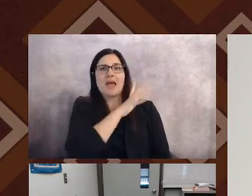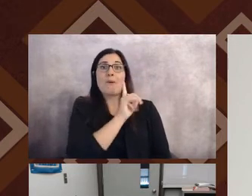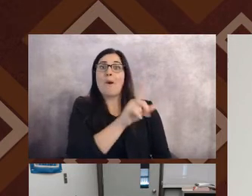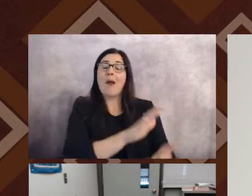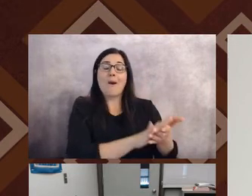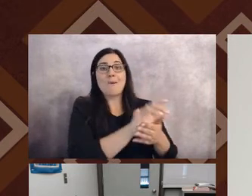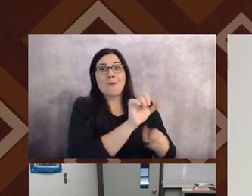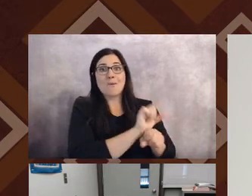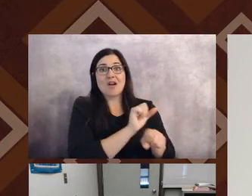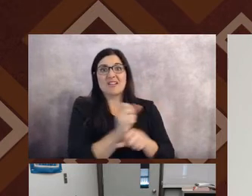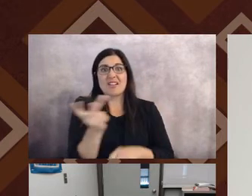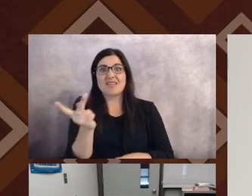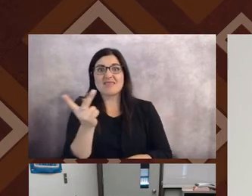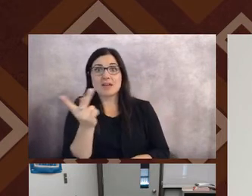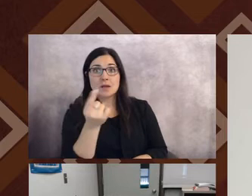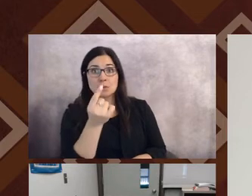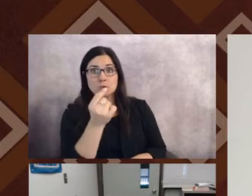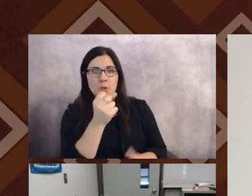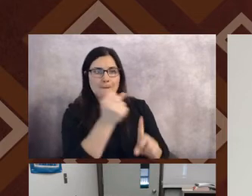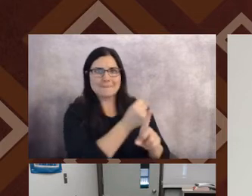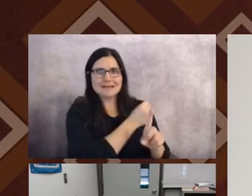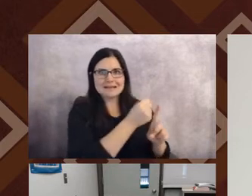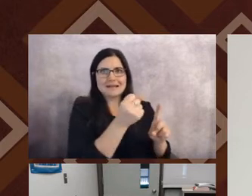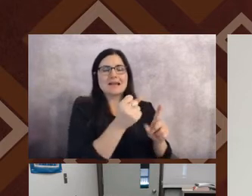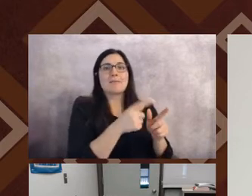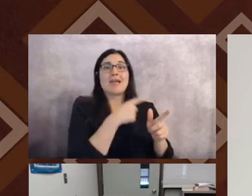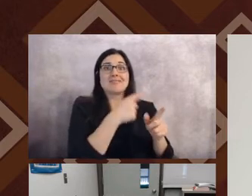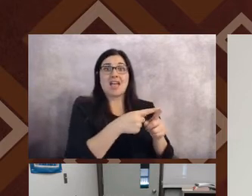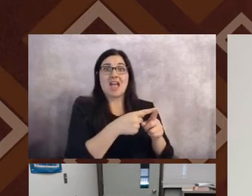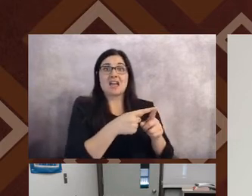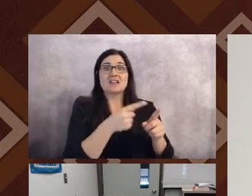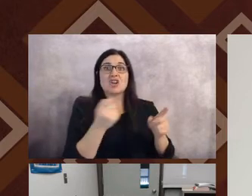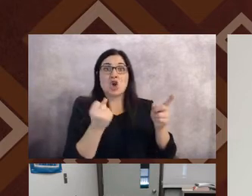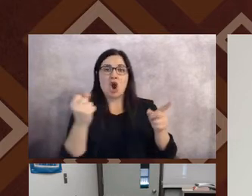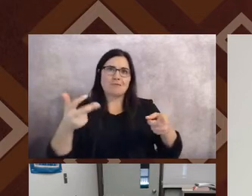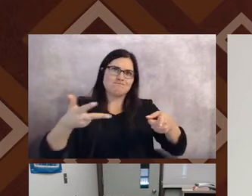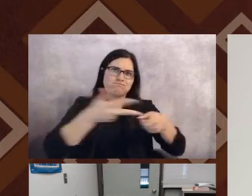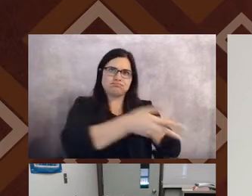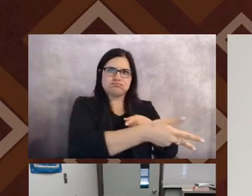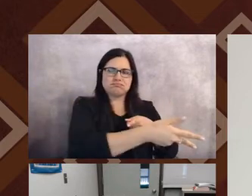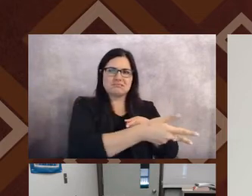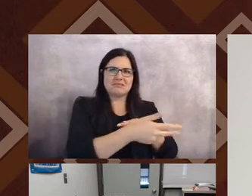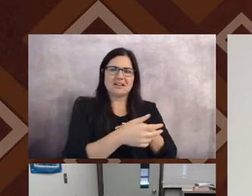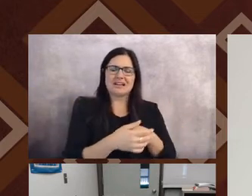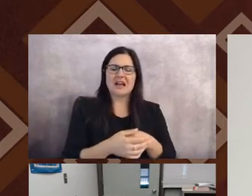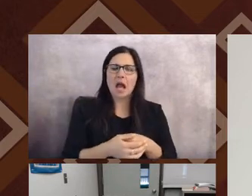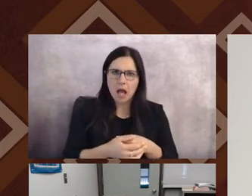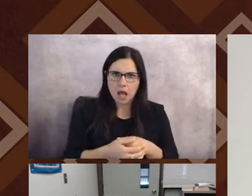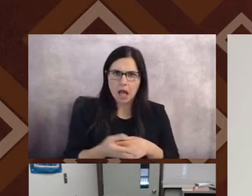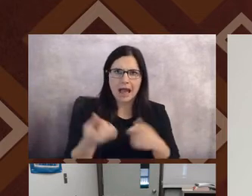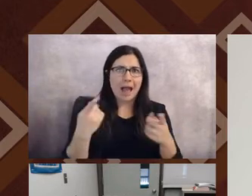and then ran him over with their car. But these are two city college students. And this was like I said it maybe 2015